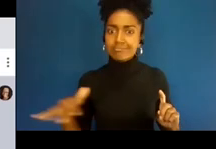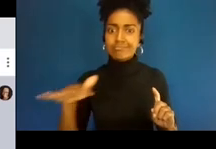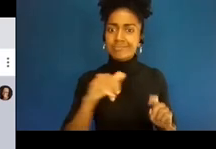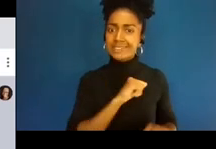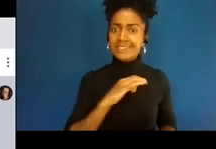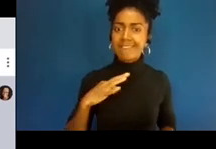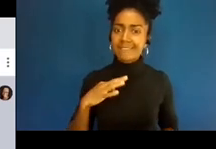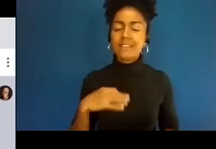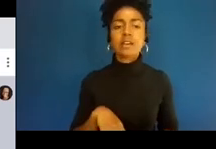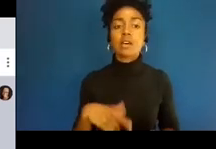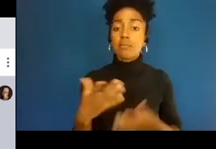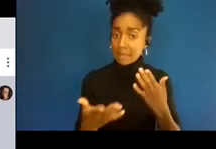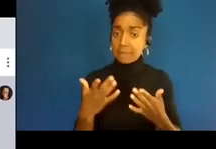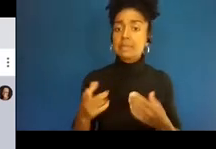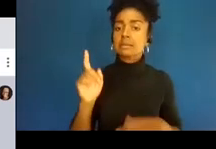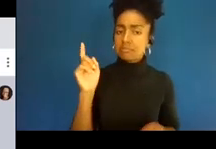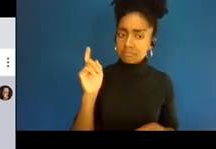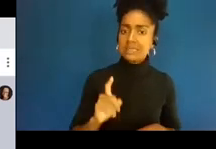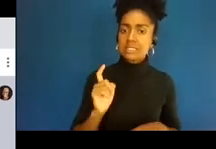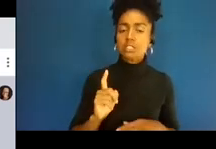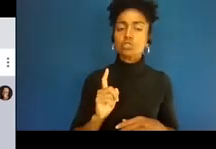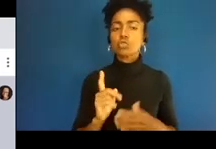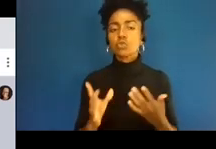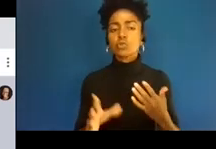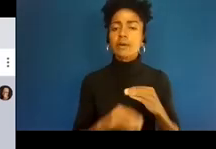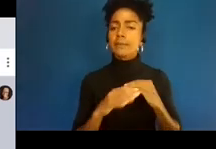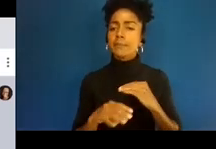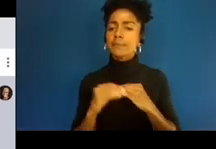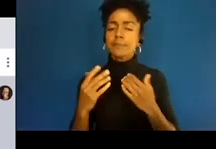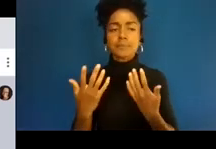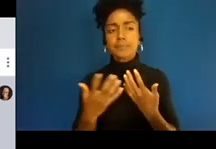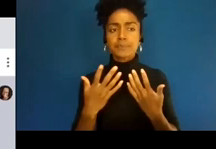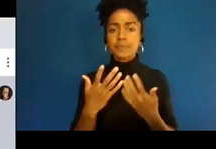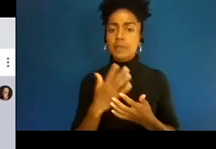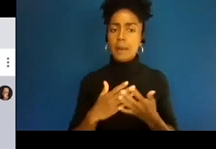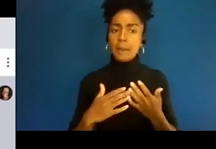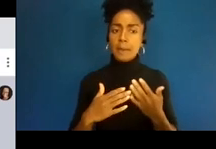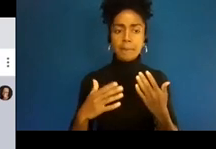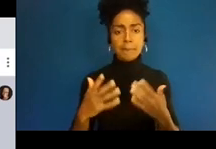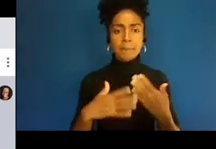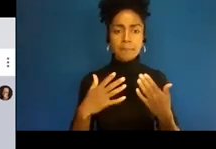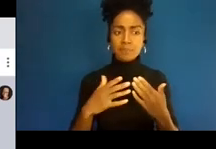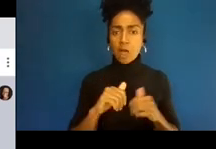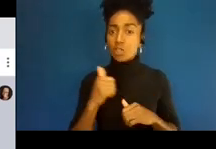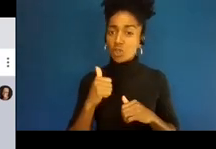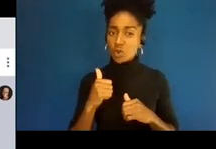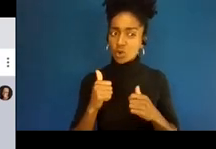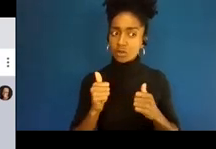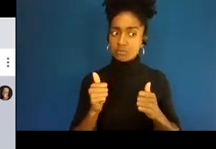And we may need to implement some additional proactive steps to ensure that that happens.